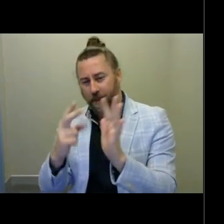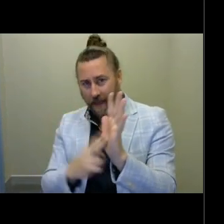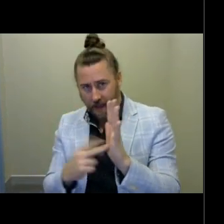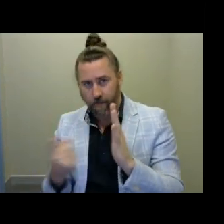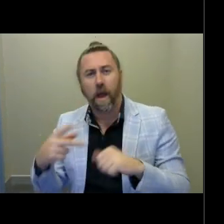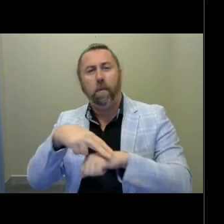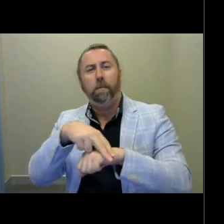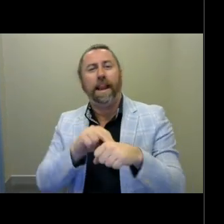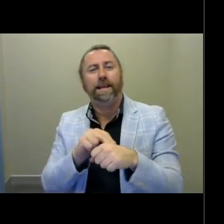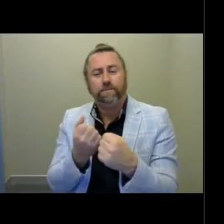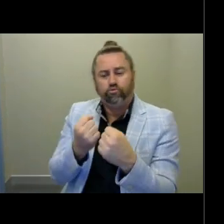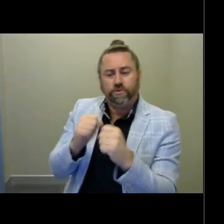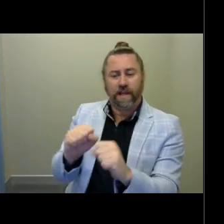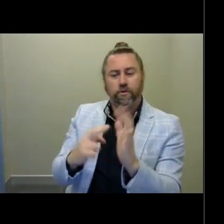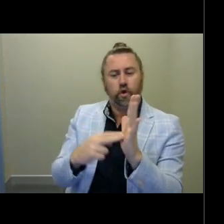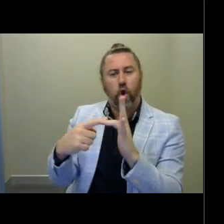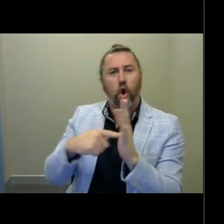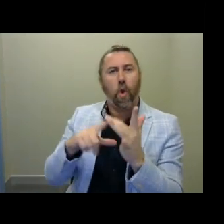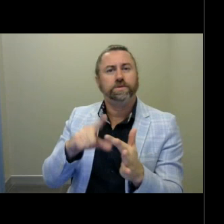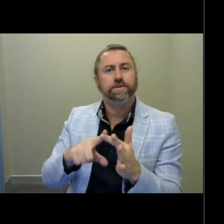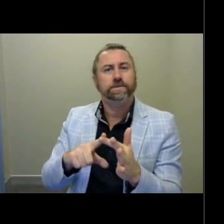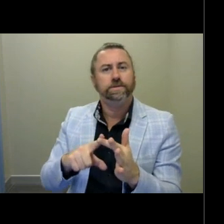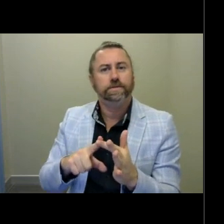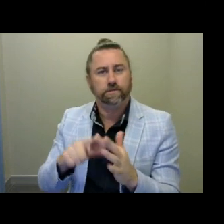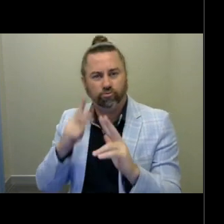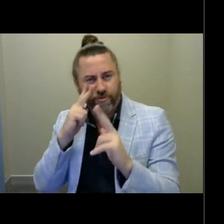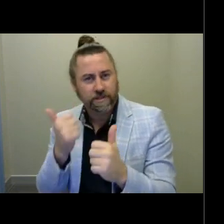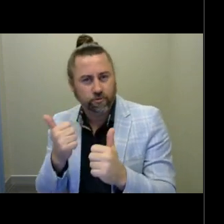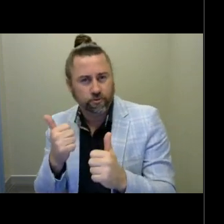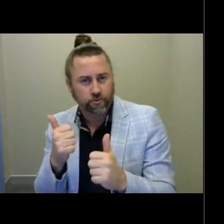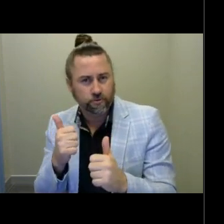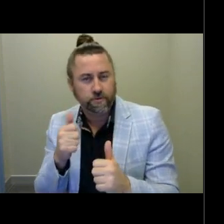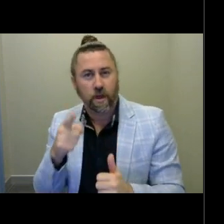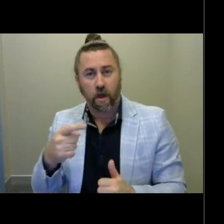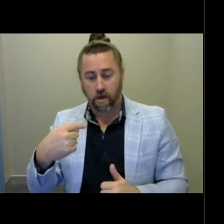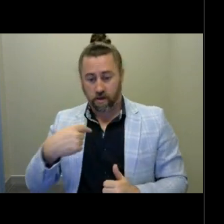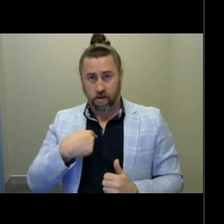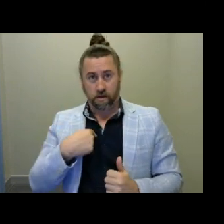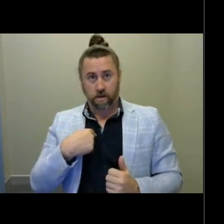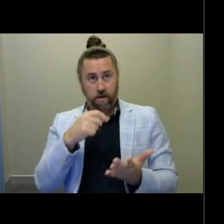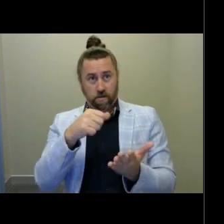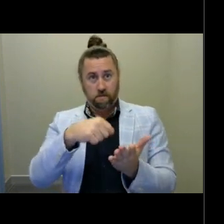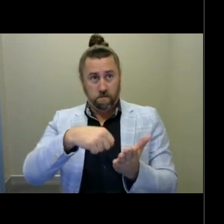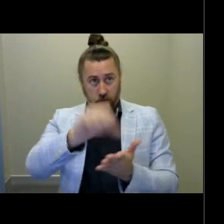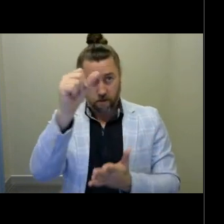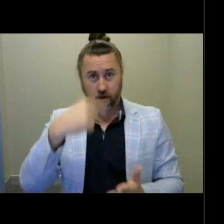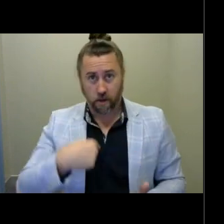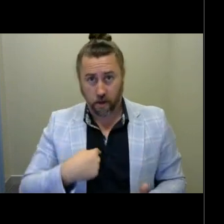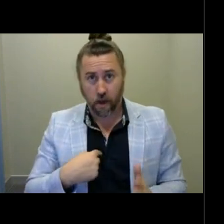Obviously, if you're an applicant yourself you can't do a police protection notice.